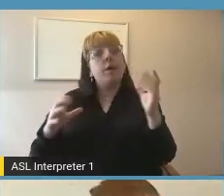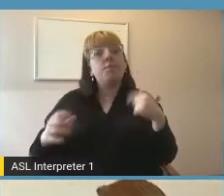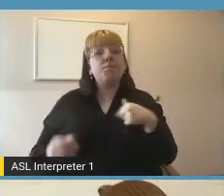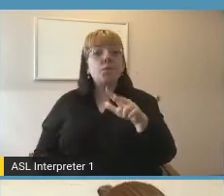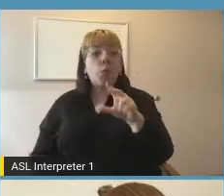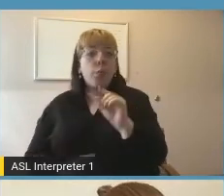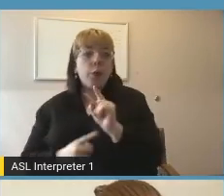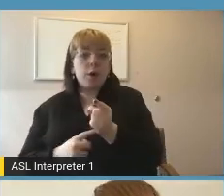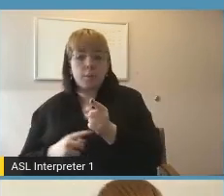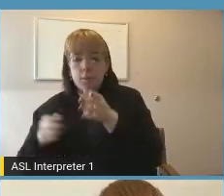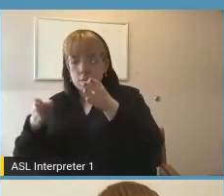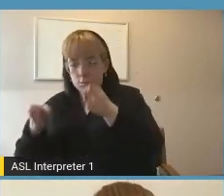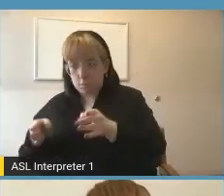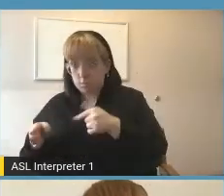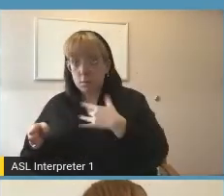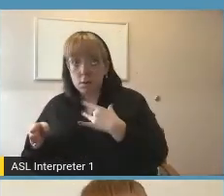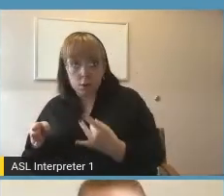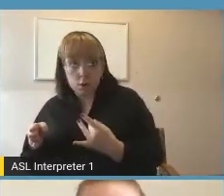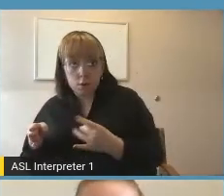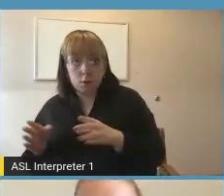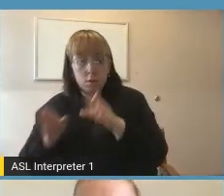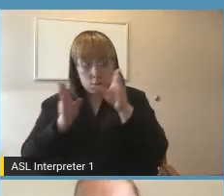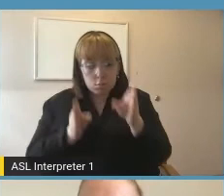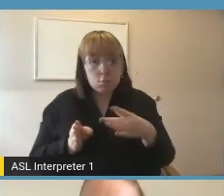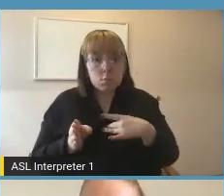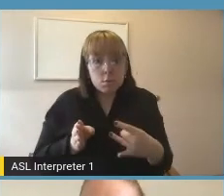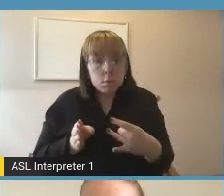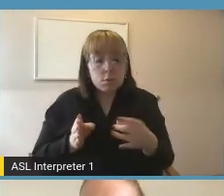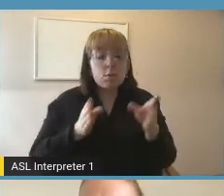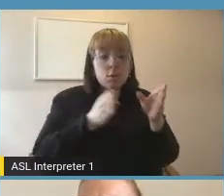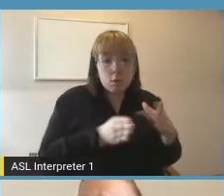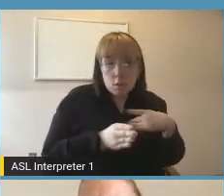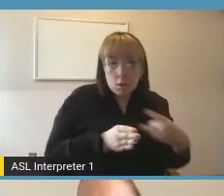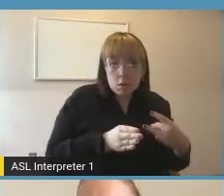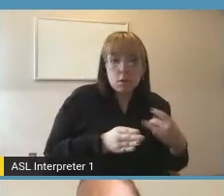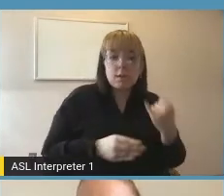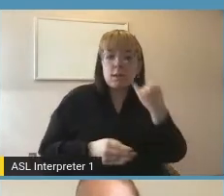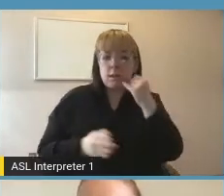this section interesting, is this section interesting if not why is it long, do I need